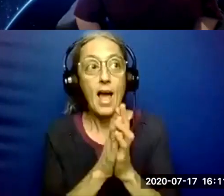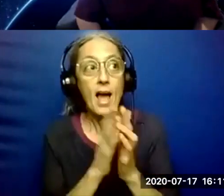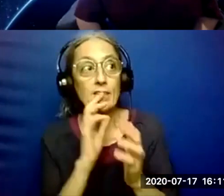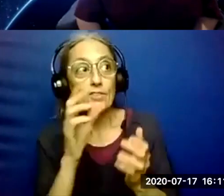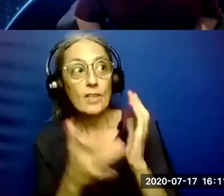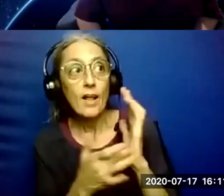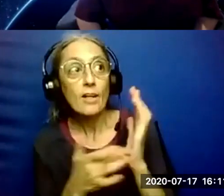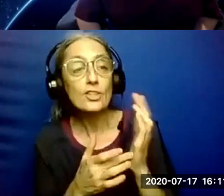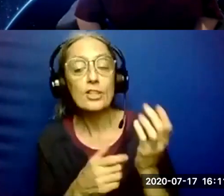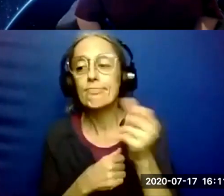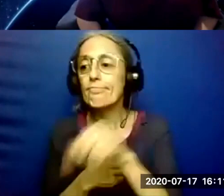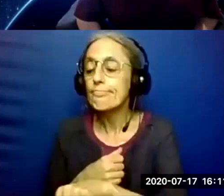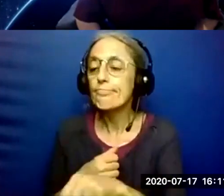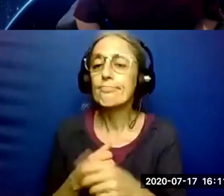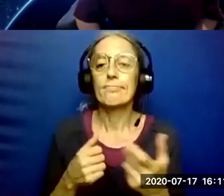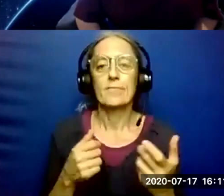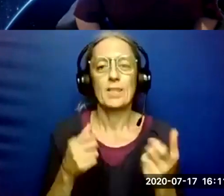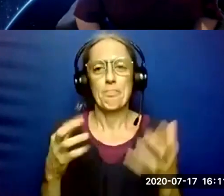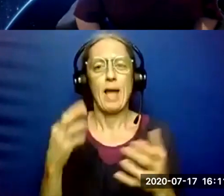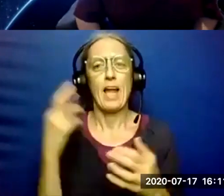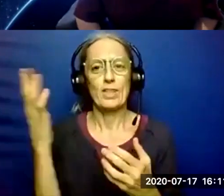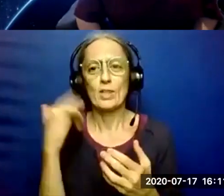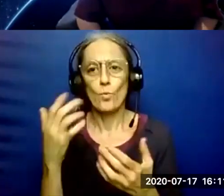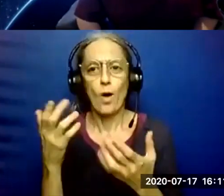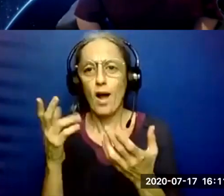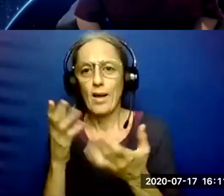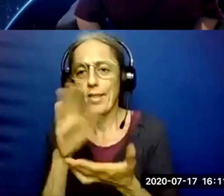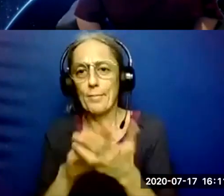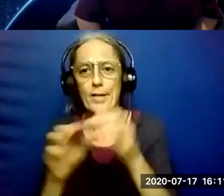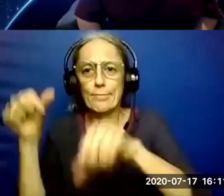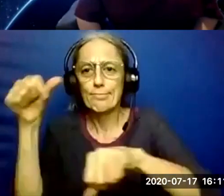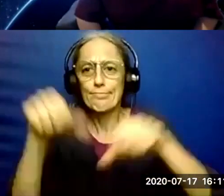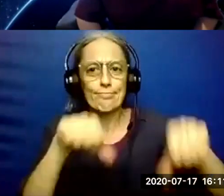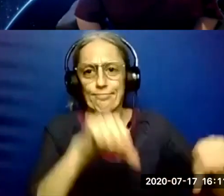And when we look at issues like police violence